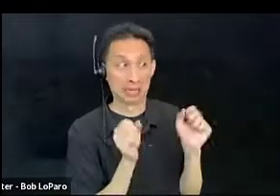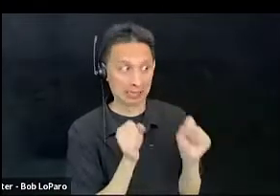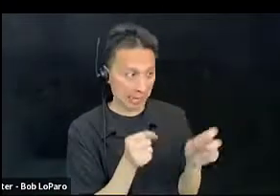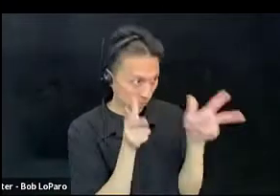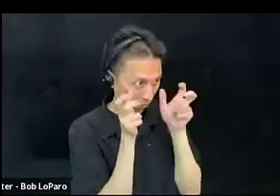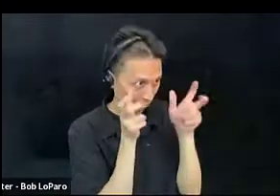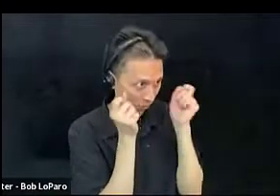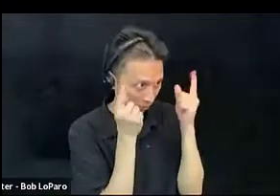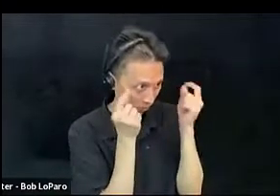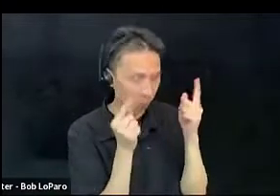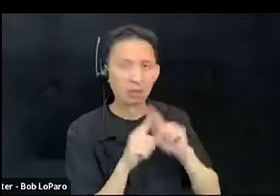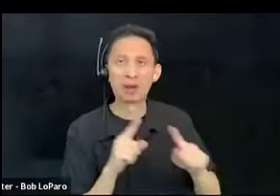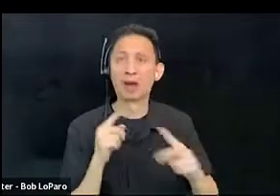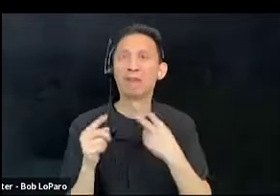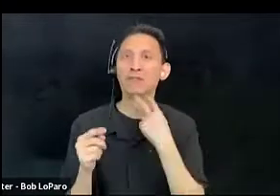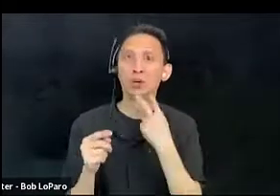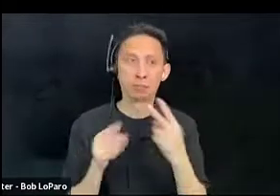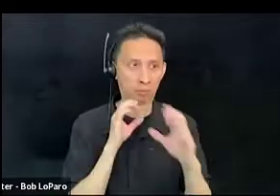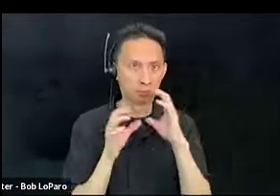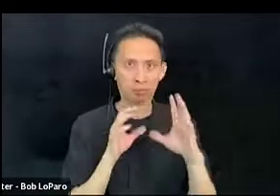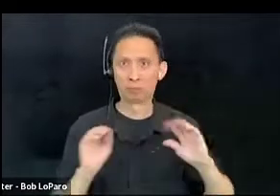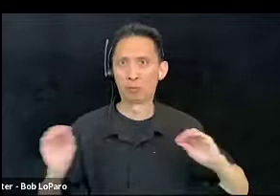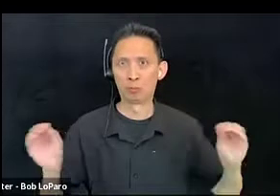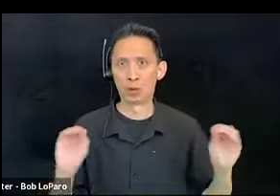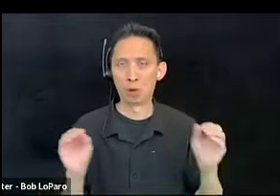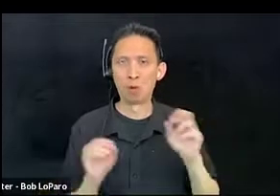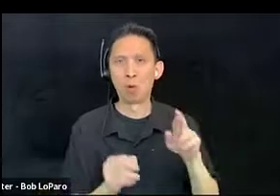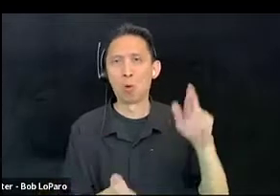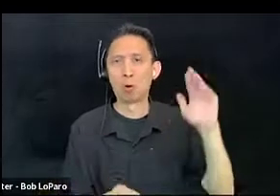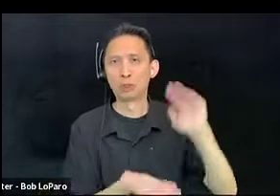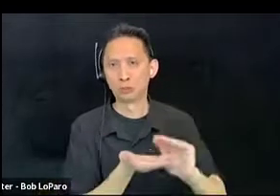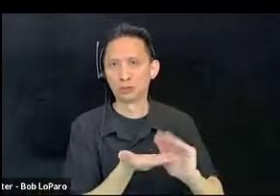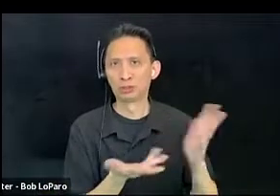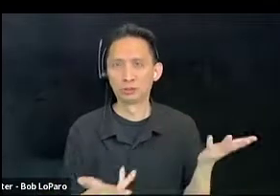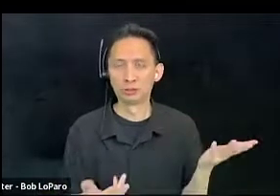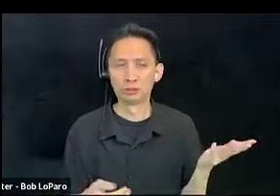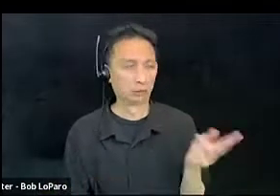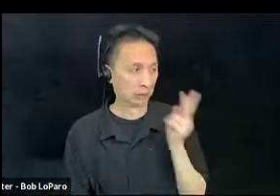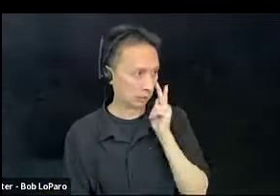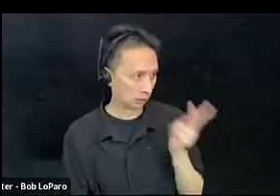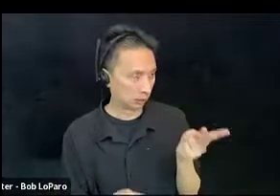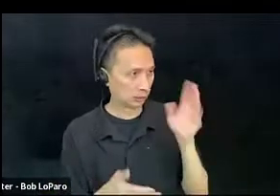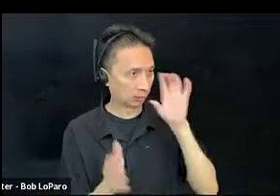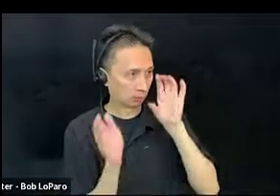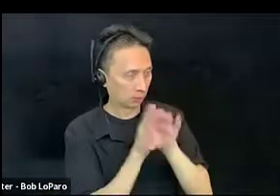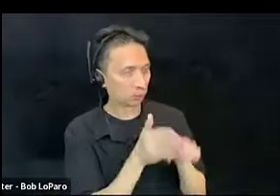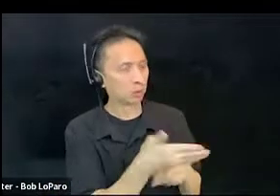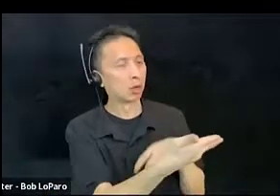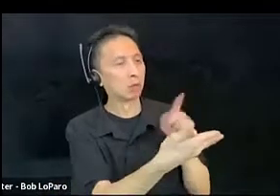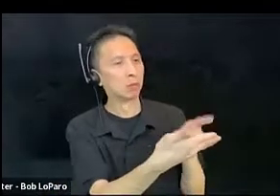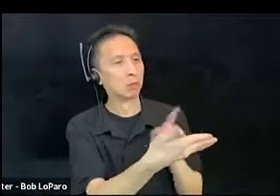And so, look at the concepts, right? I mean, the one on the left here,